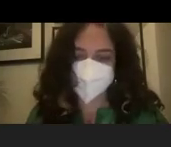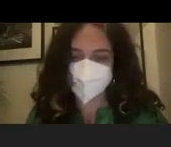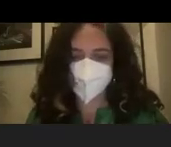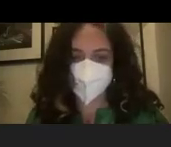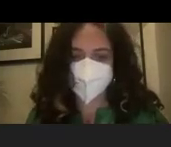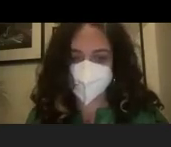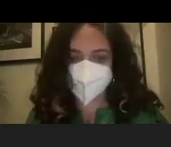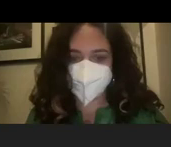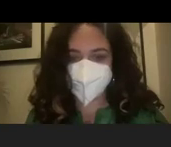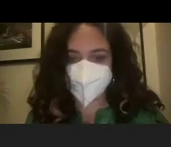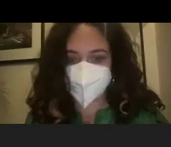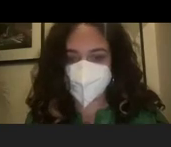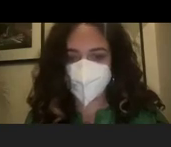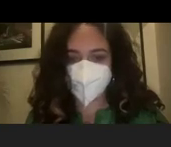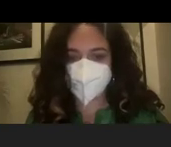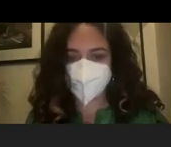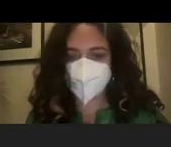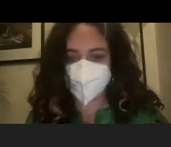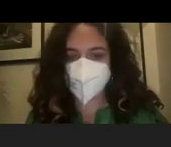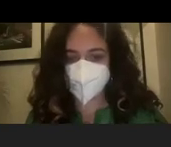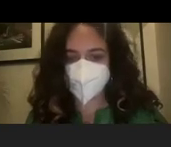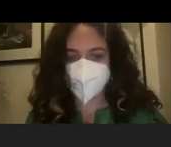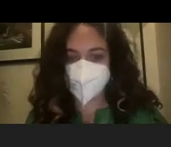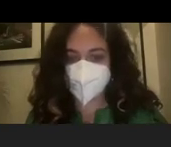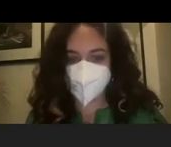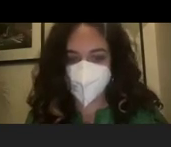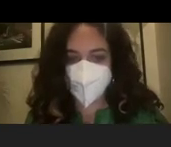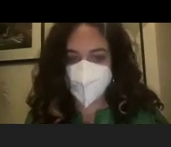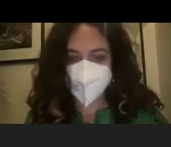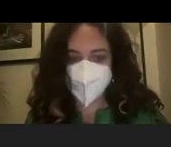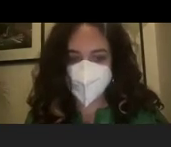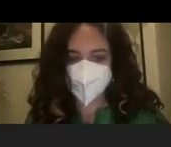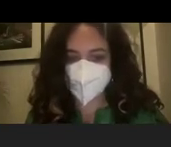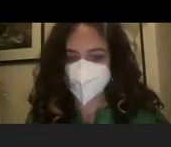Nationwide Black people have died at a 1.4 times rate of white people this data